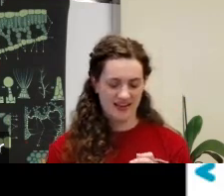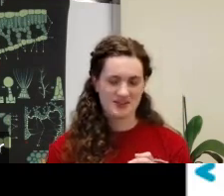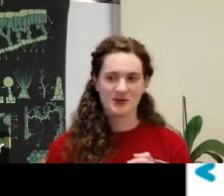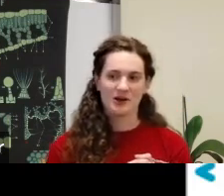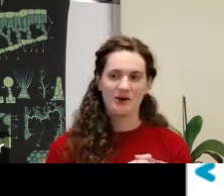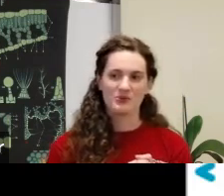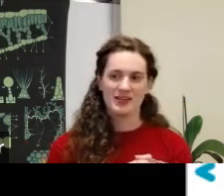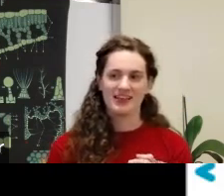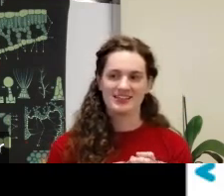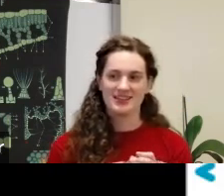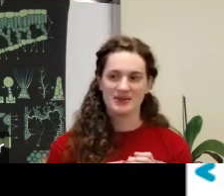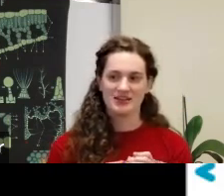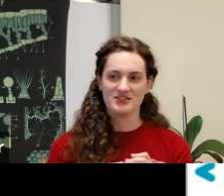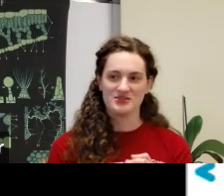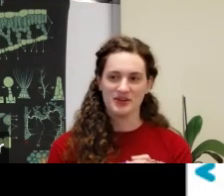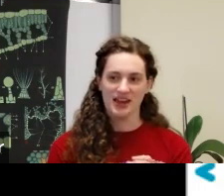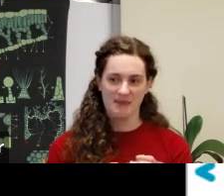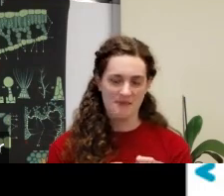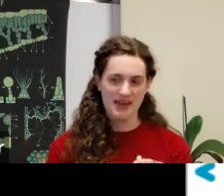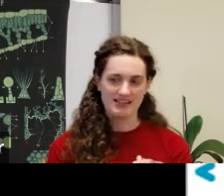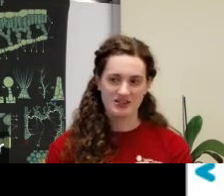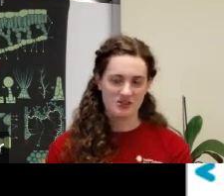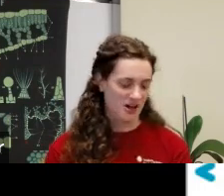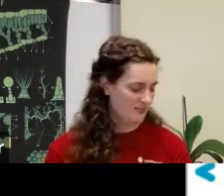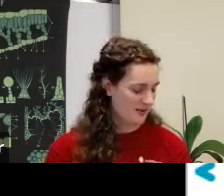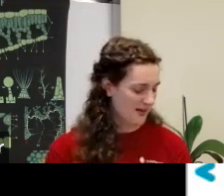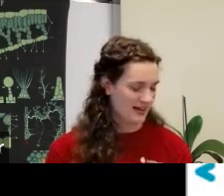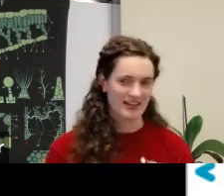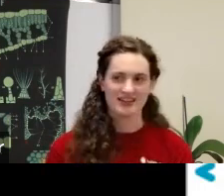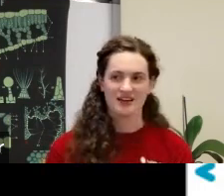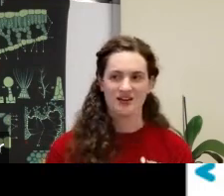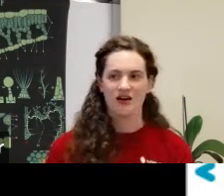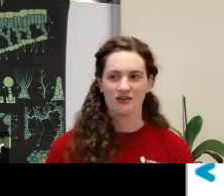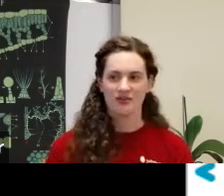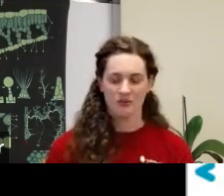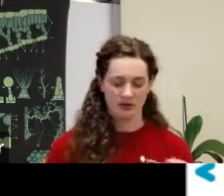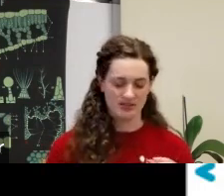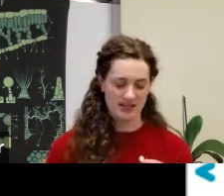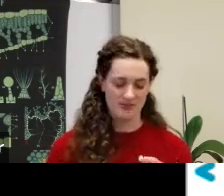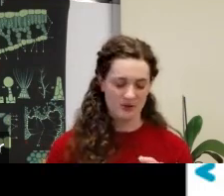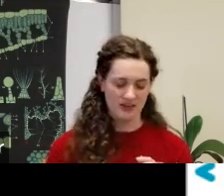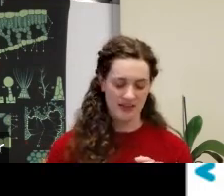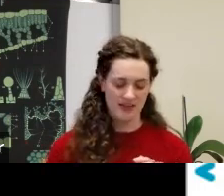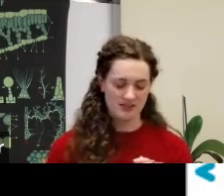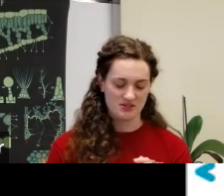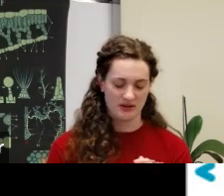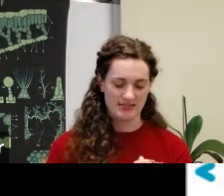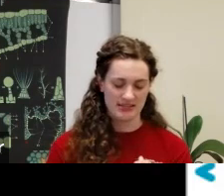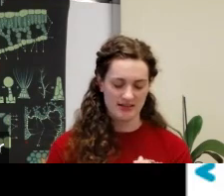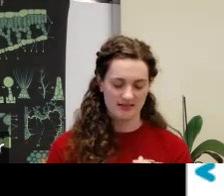Emily Borger: And I just want to compliment Lexi because she's doing an amazing job of adding our thorns and poky things to our seed.